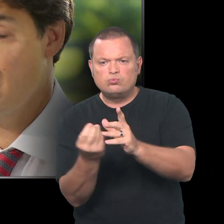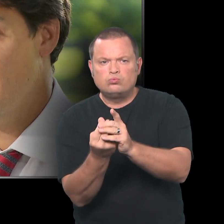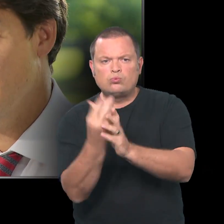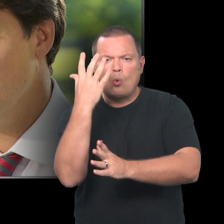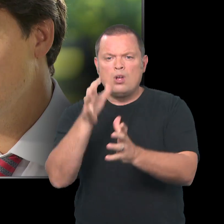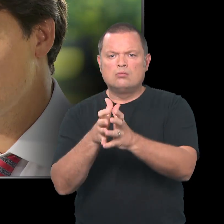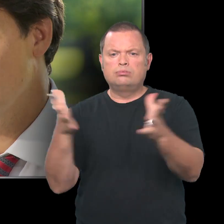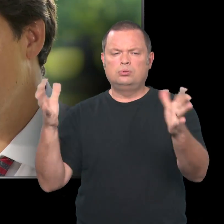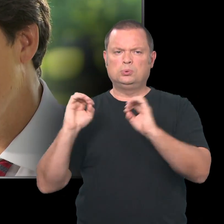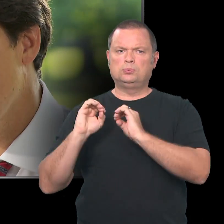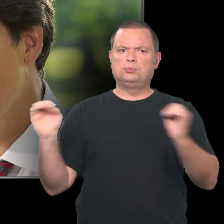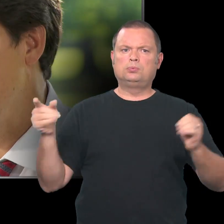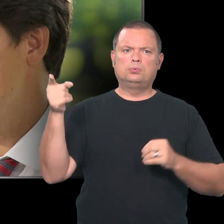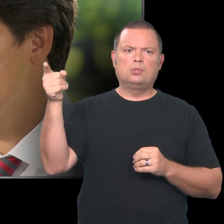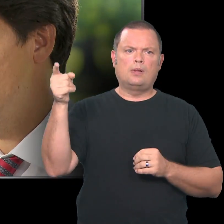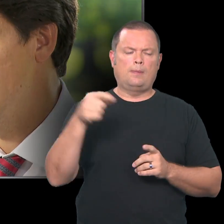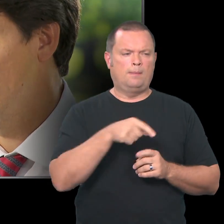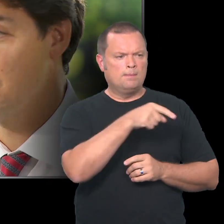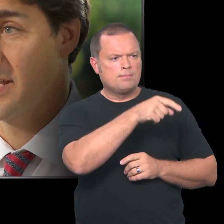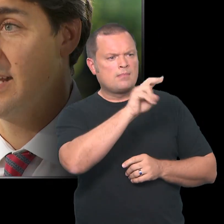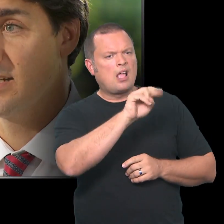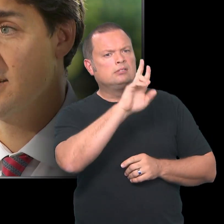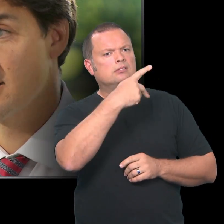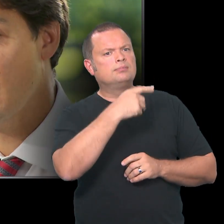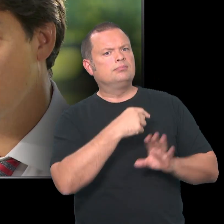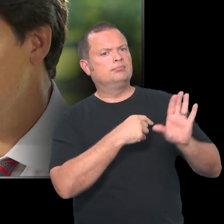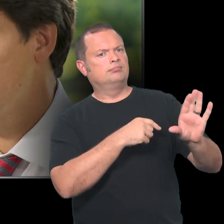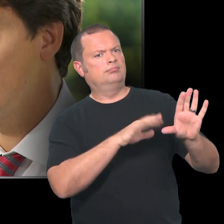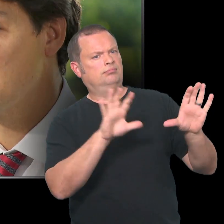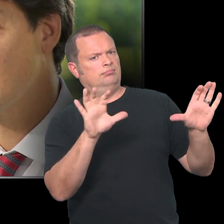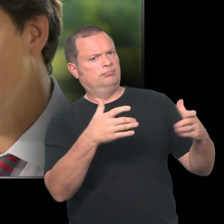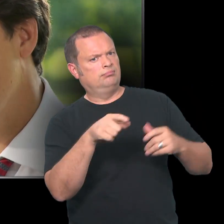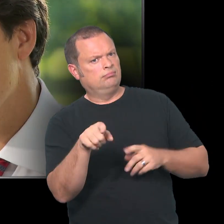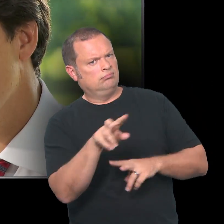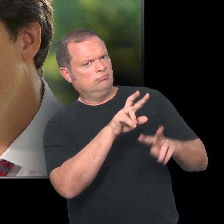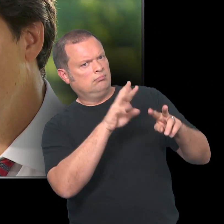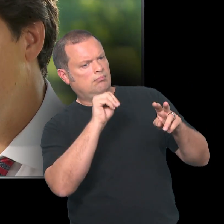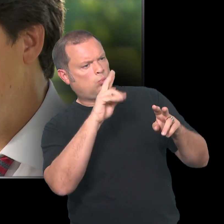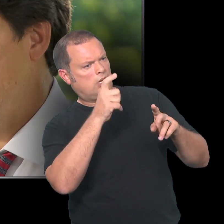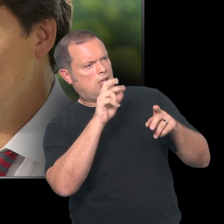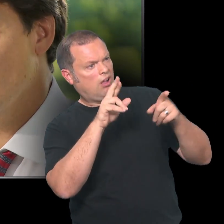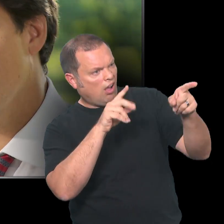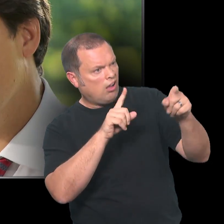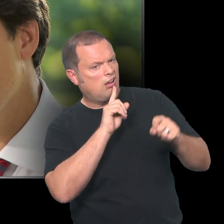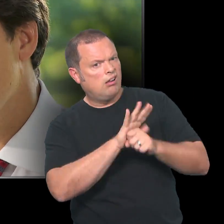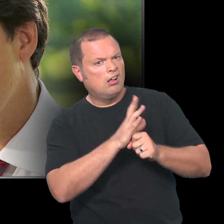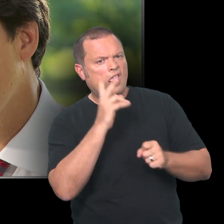Has not invested in the kind of growth we need. On the other hand, Mr. Mulcair, as people are beginning to discover,